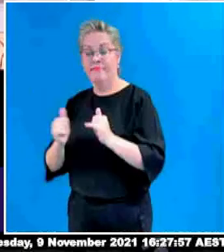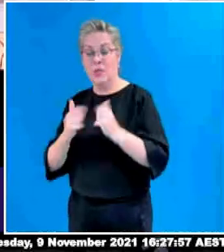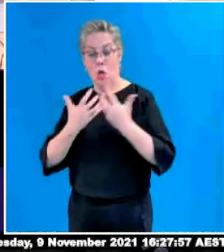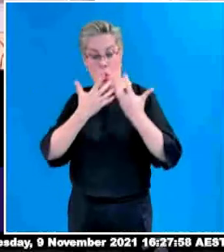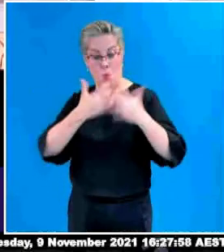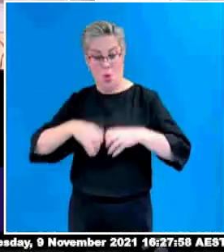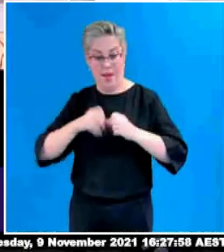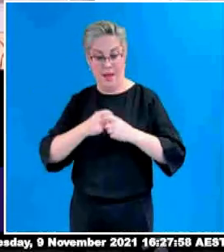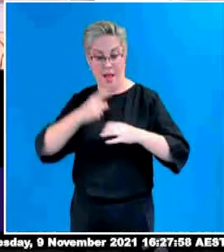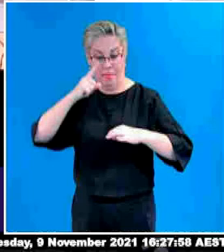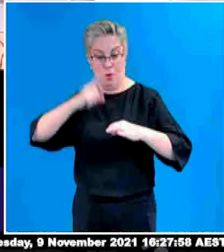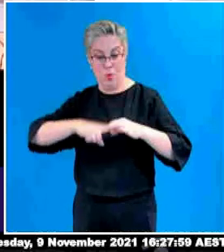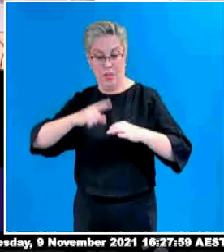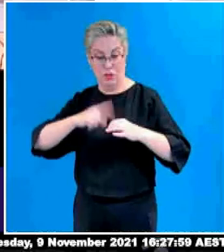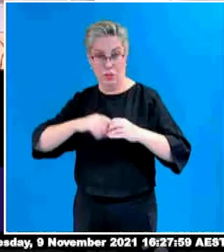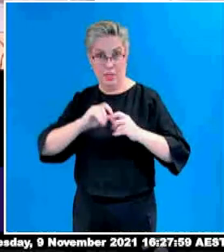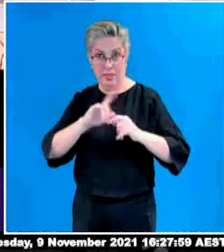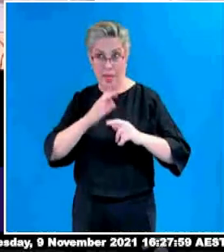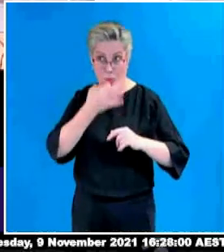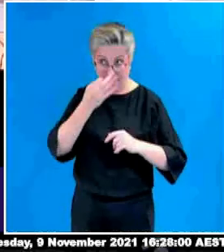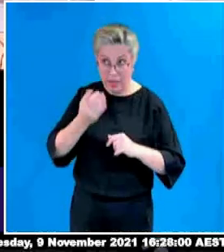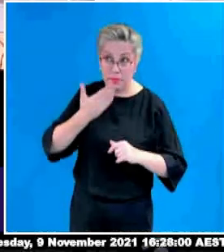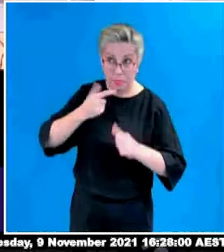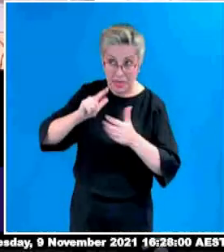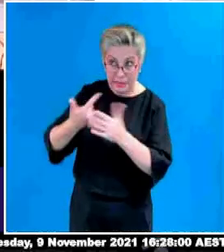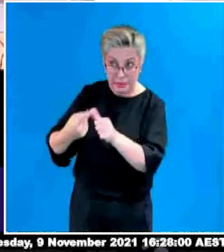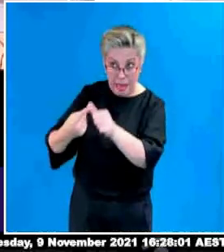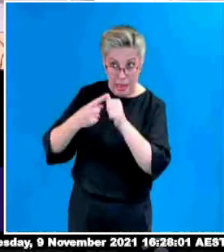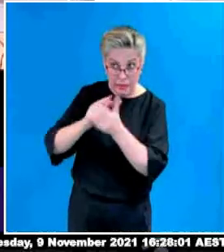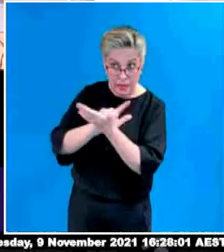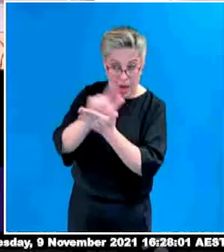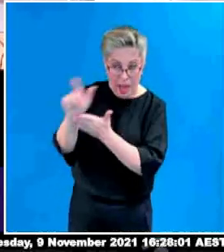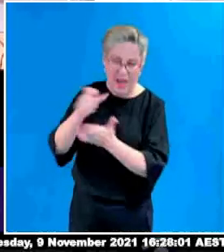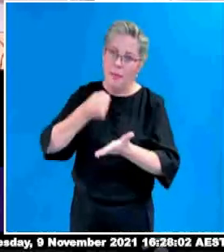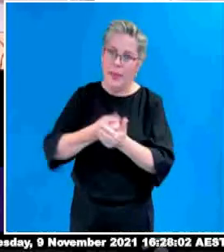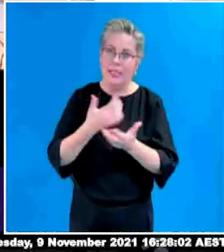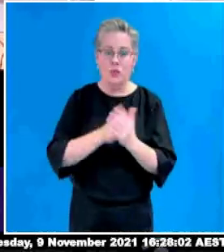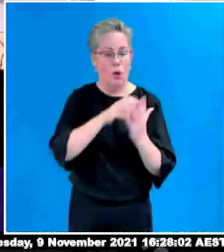questions that have been taken on notice, based on the transcript and with